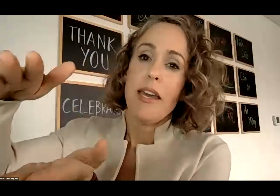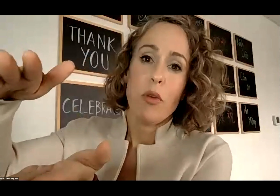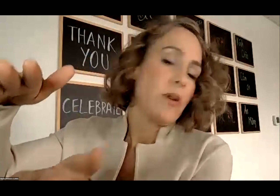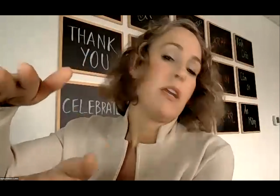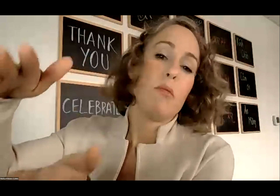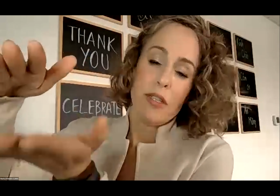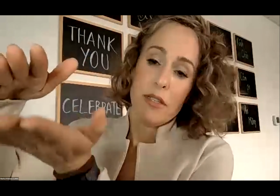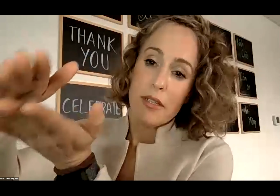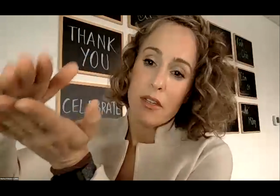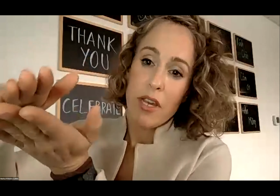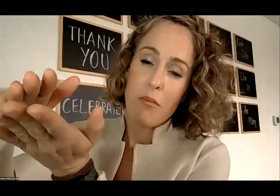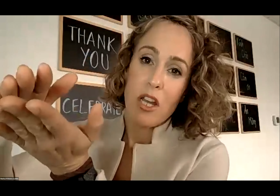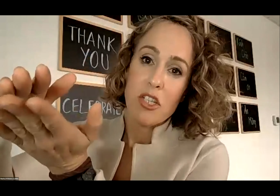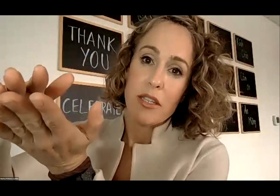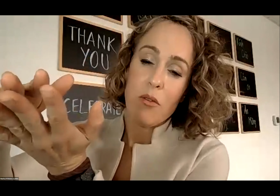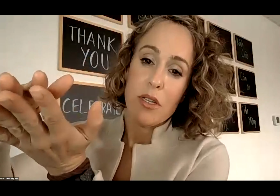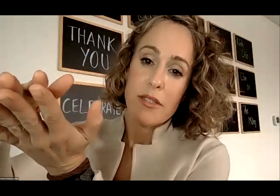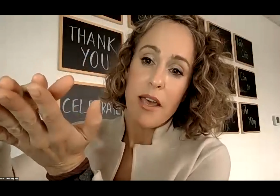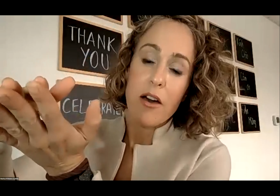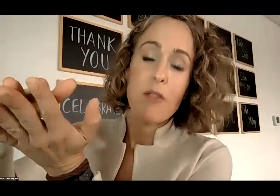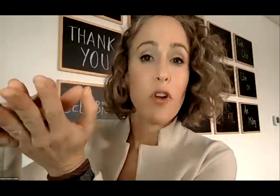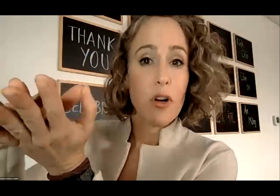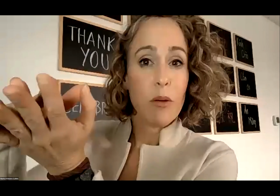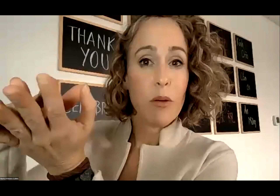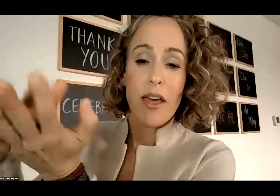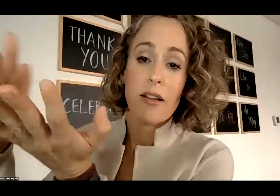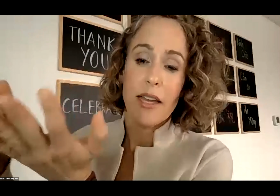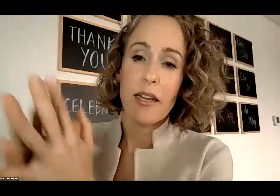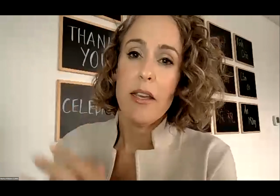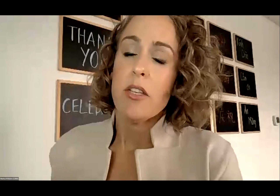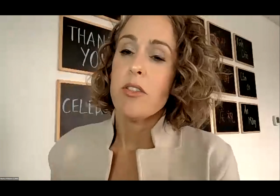And we were able to create a project that was affordable for that client.